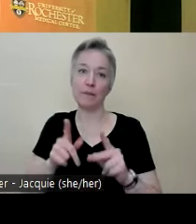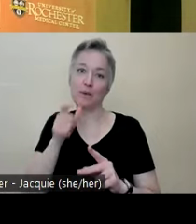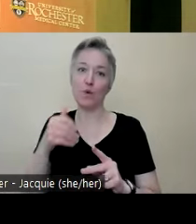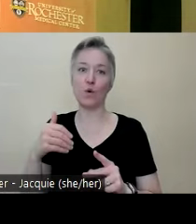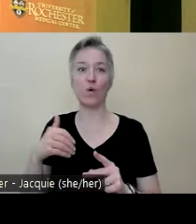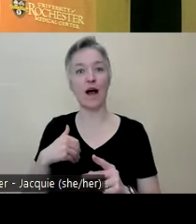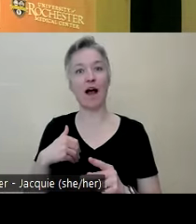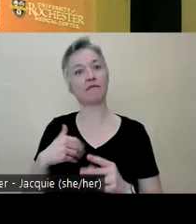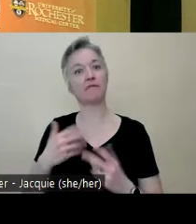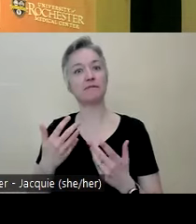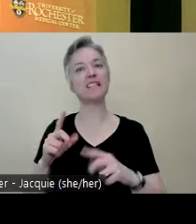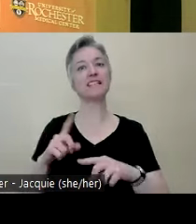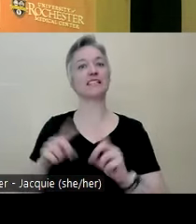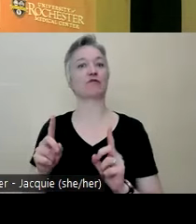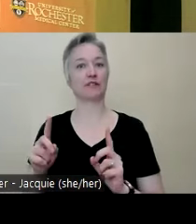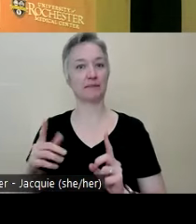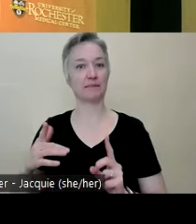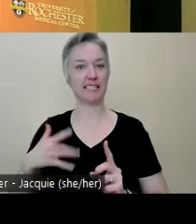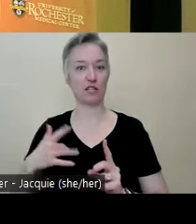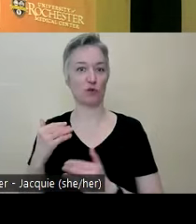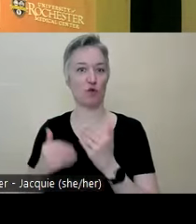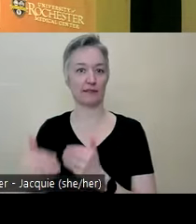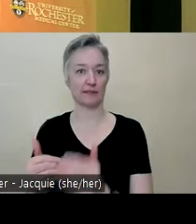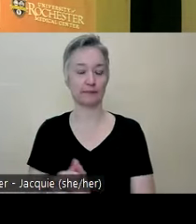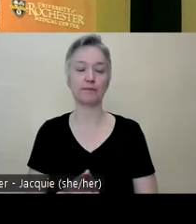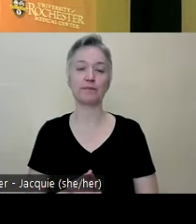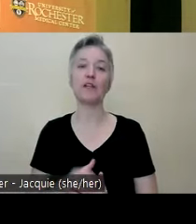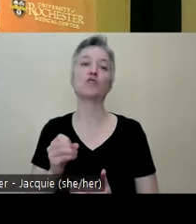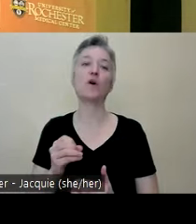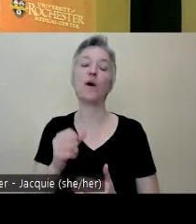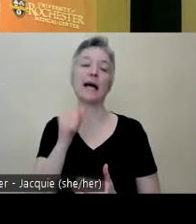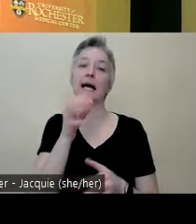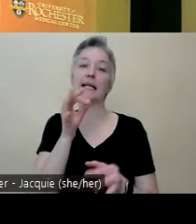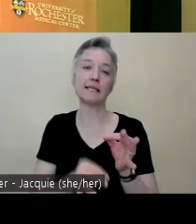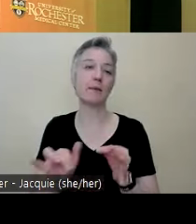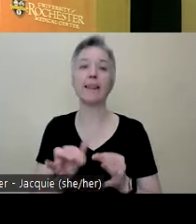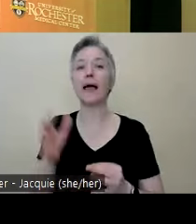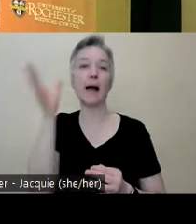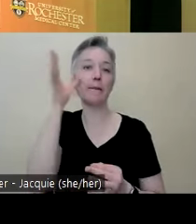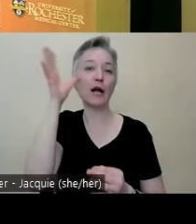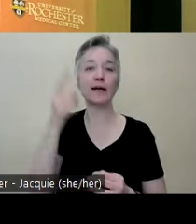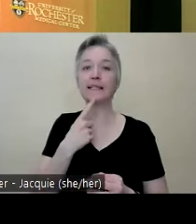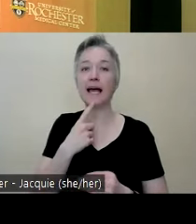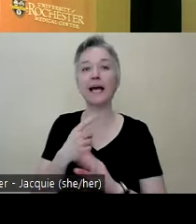differences so it's really not as simple as a parent being able to say yeah Joey doesn't